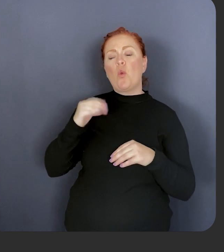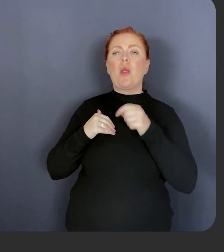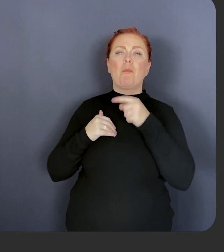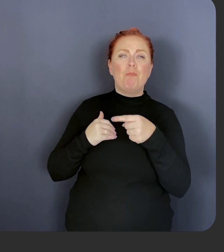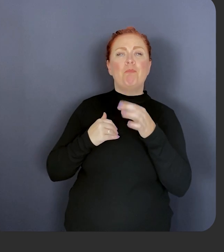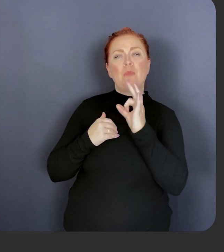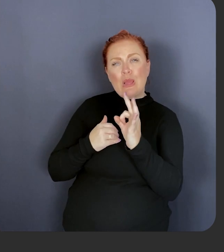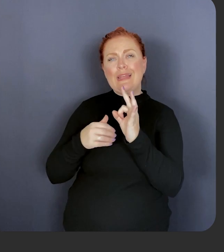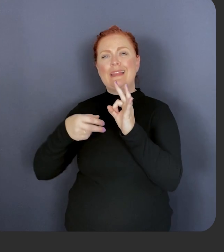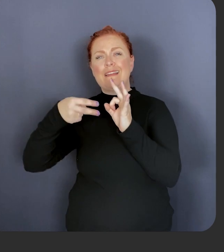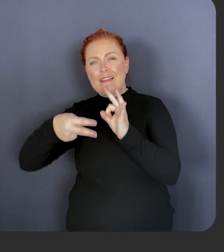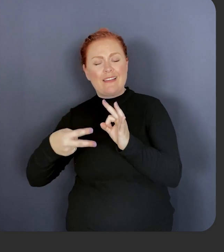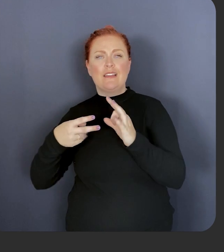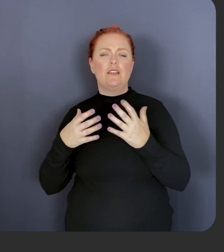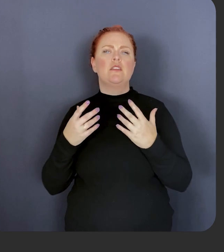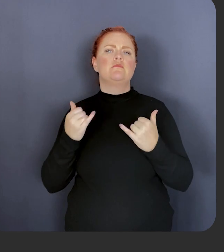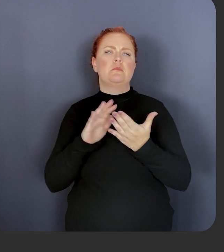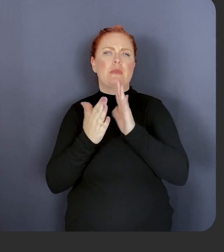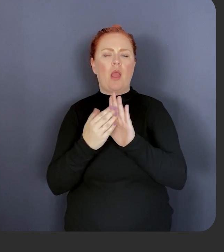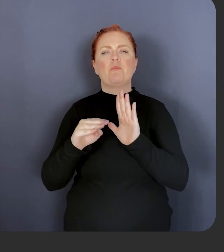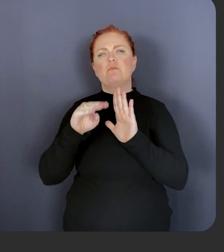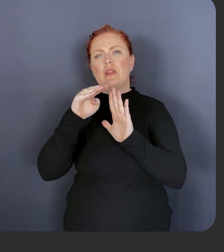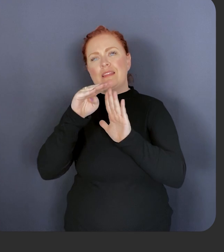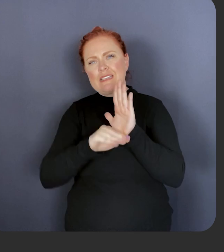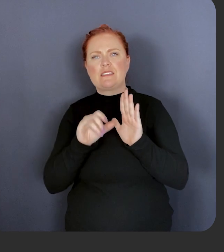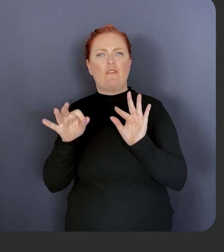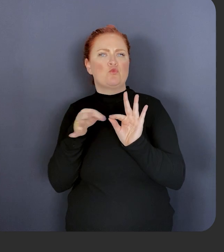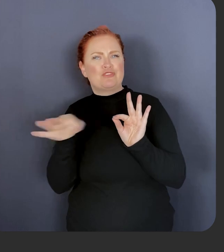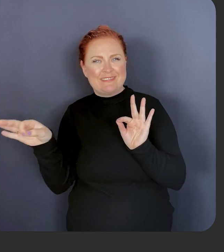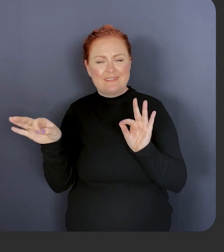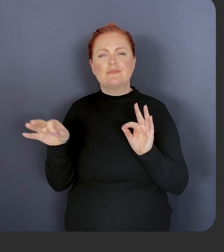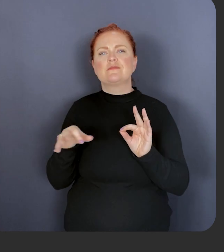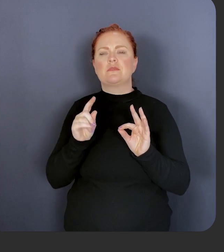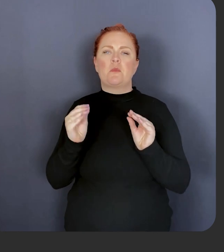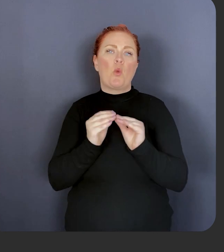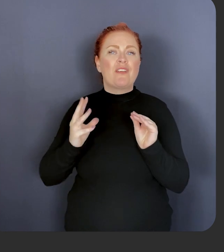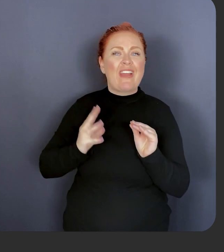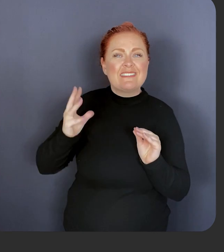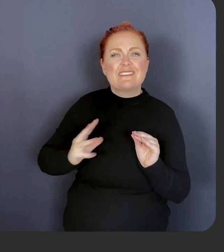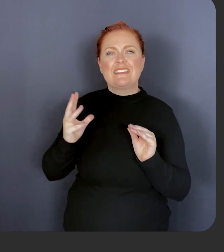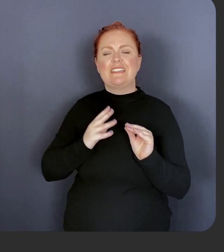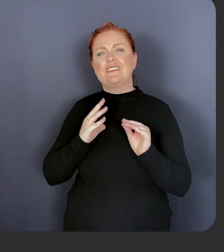is going to be a list of strings. And I made them a little bit fancier.